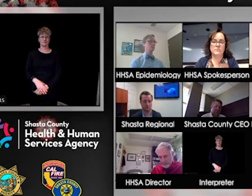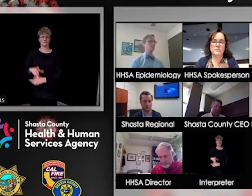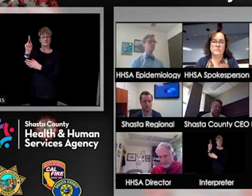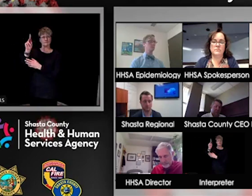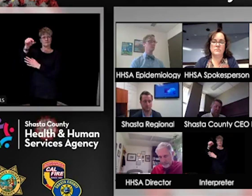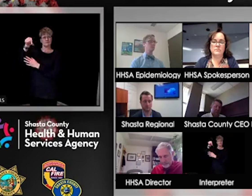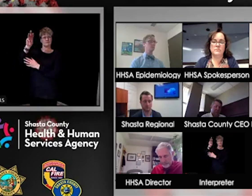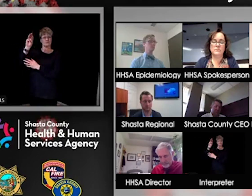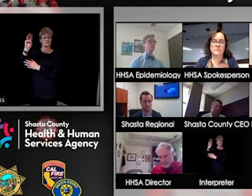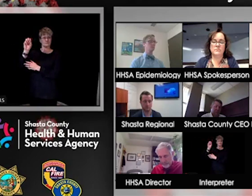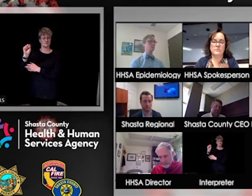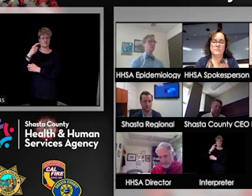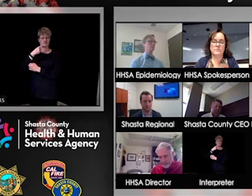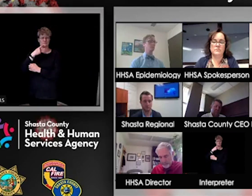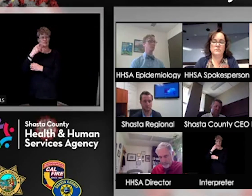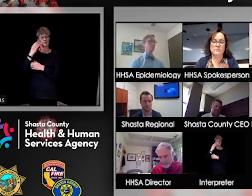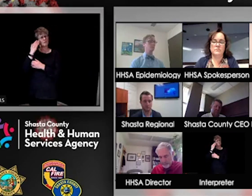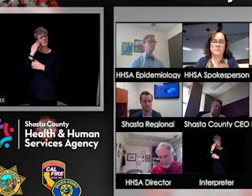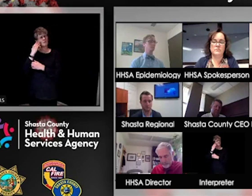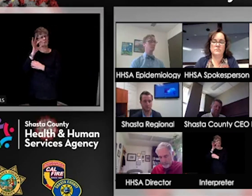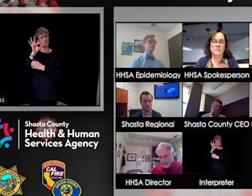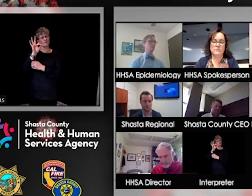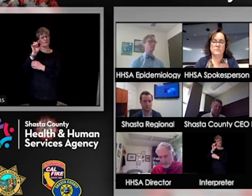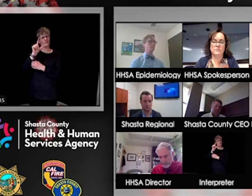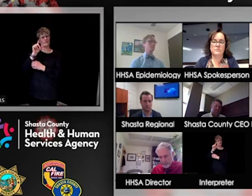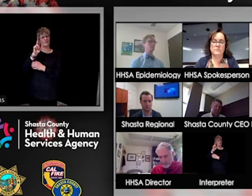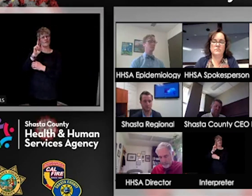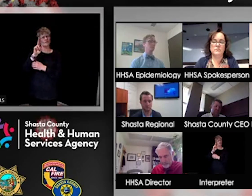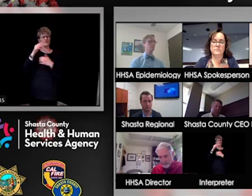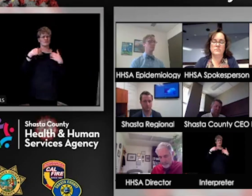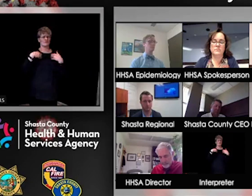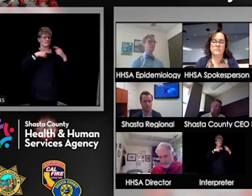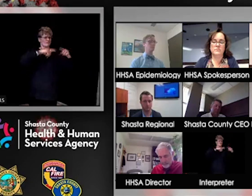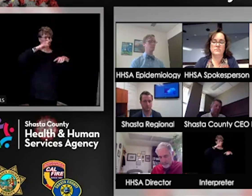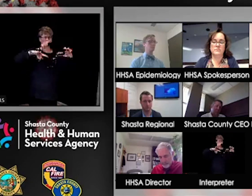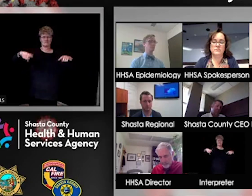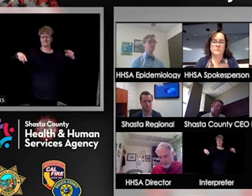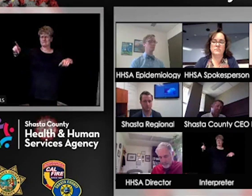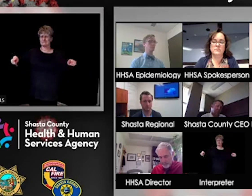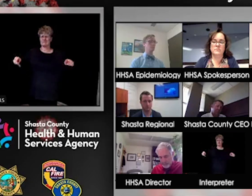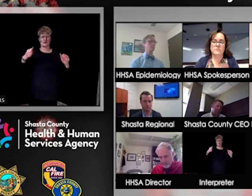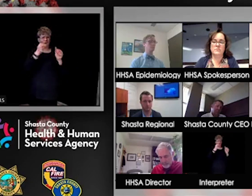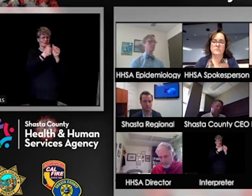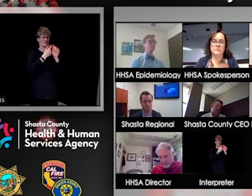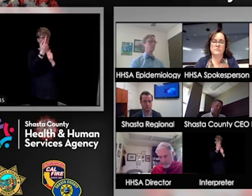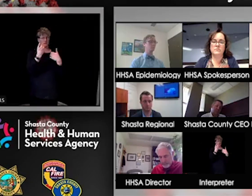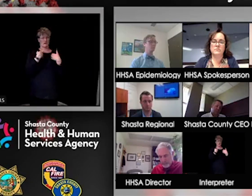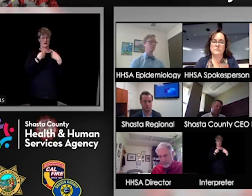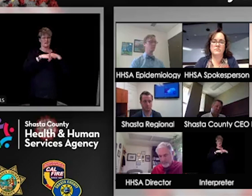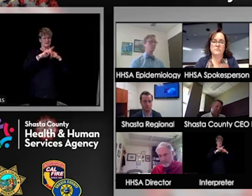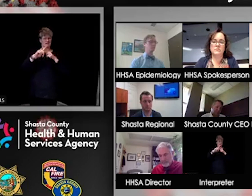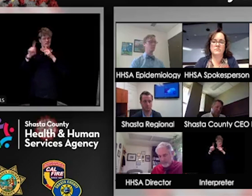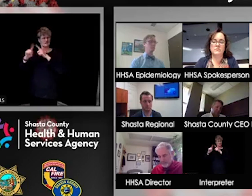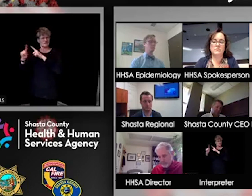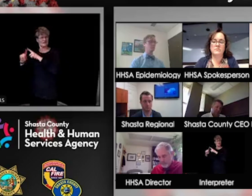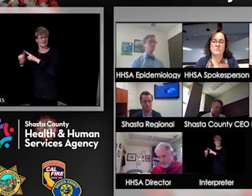have different levels of contagion? I mean is this is this based on all types of flu